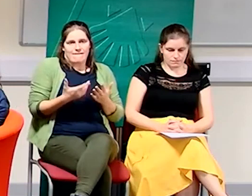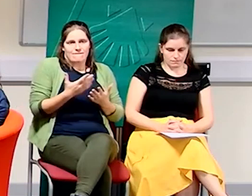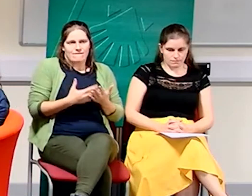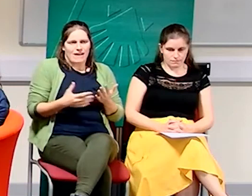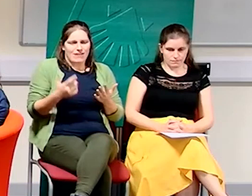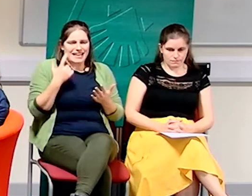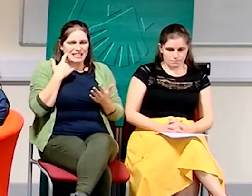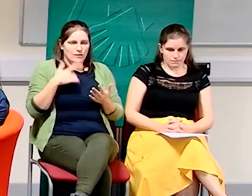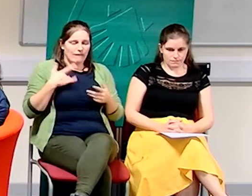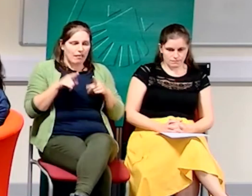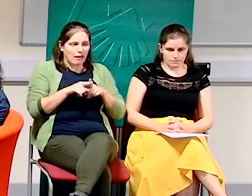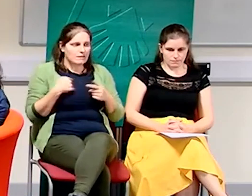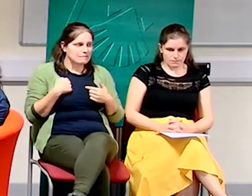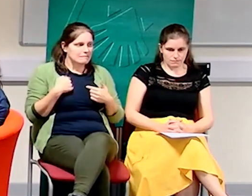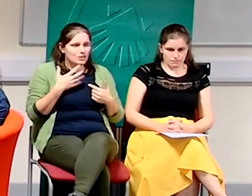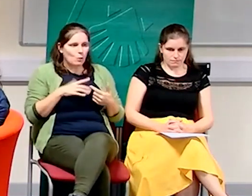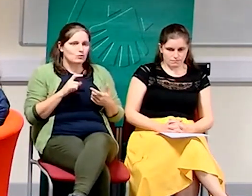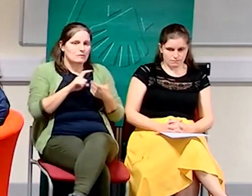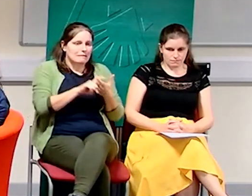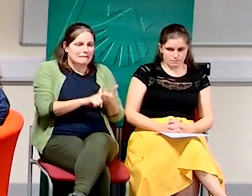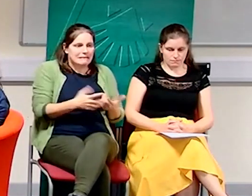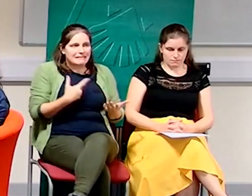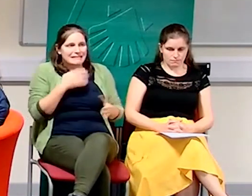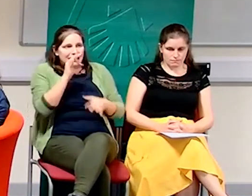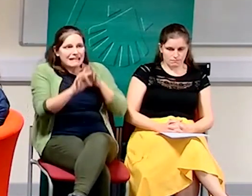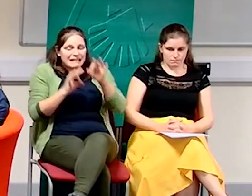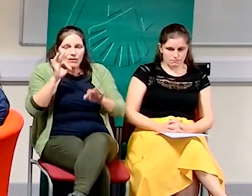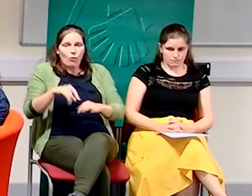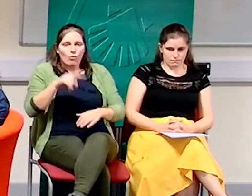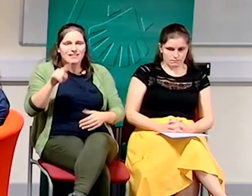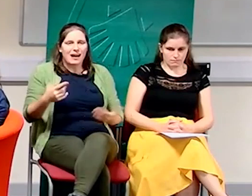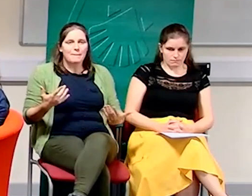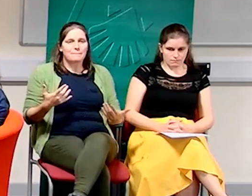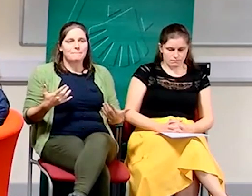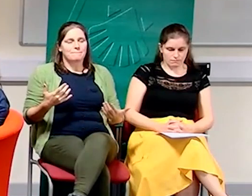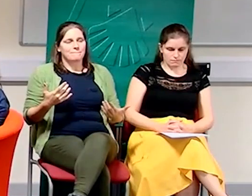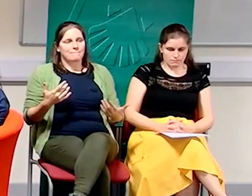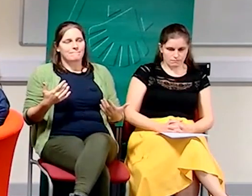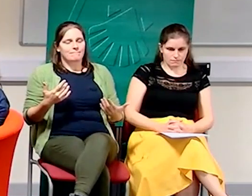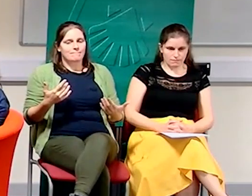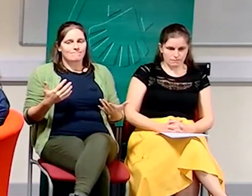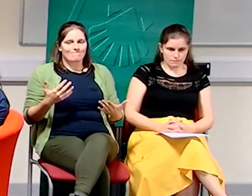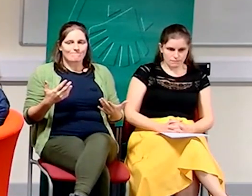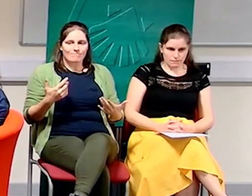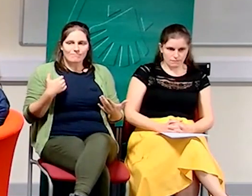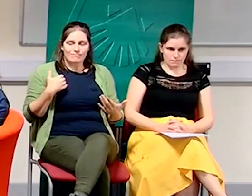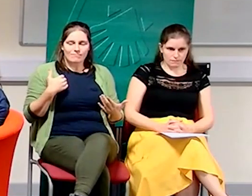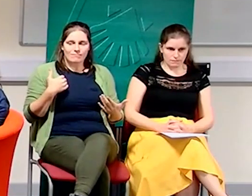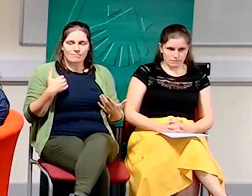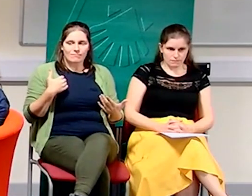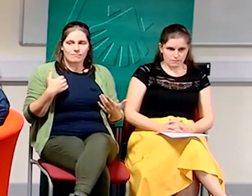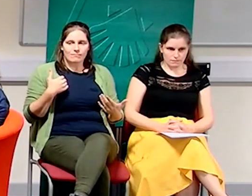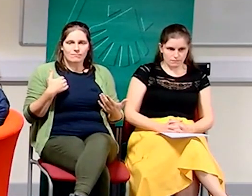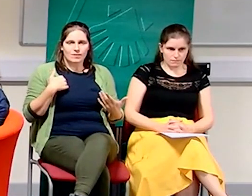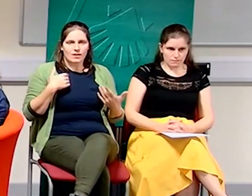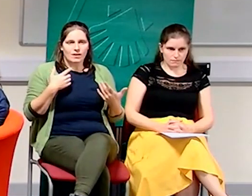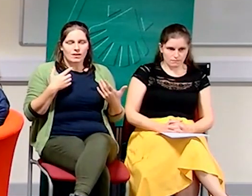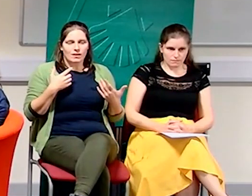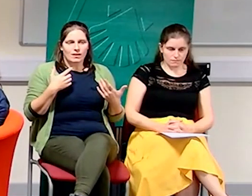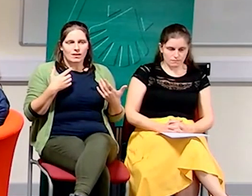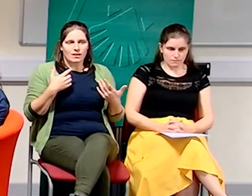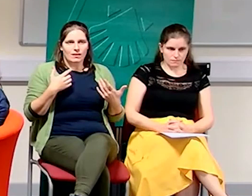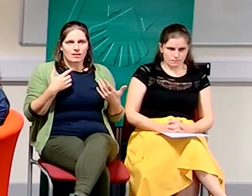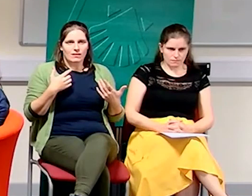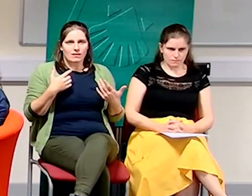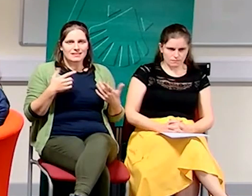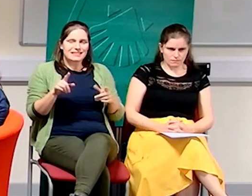burden because you are asking for things you are having to scan more than what you I did before